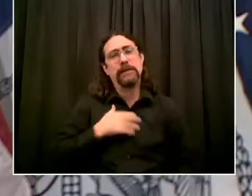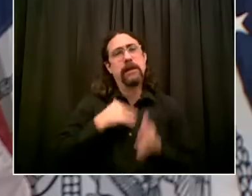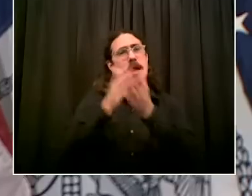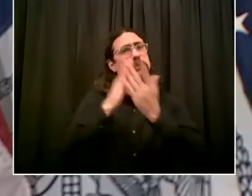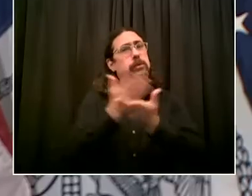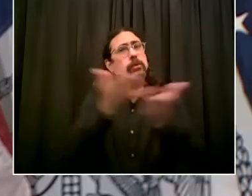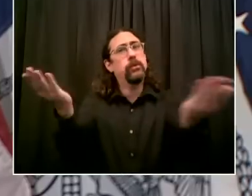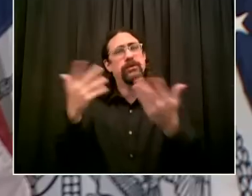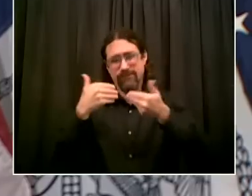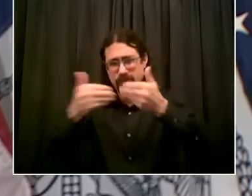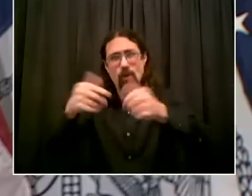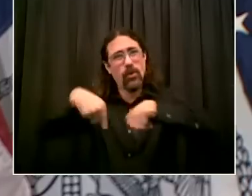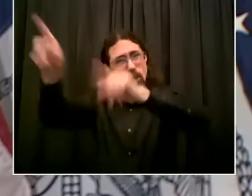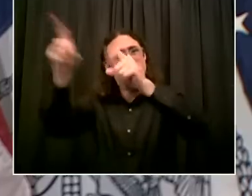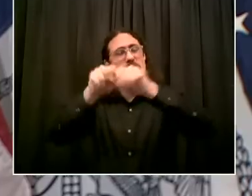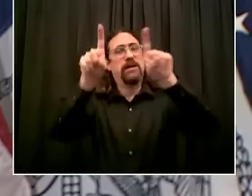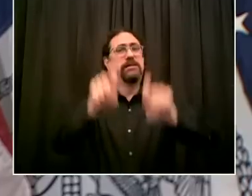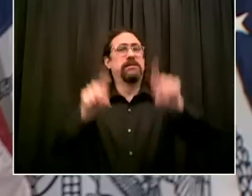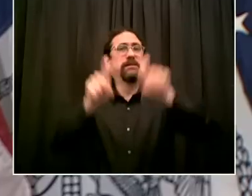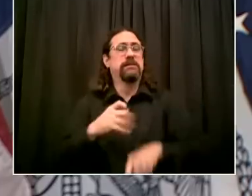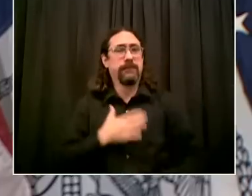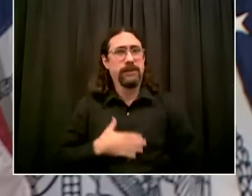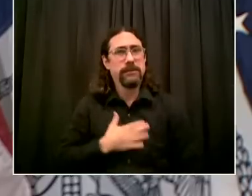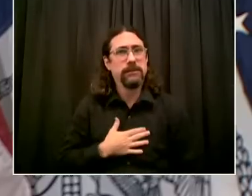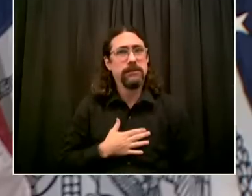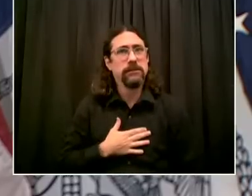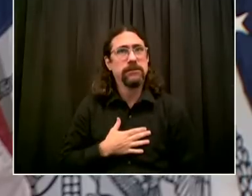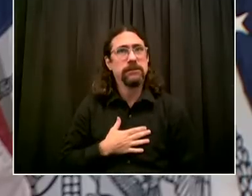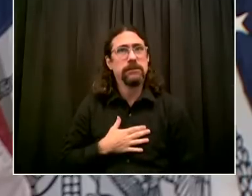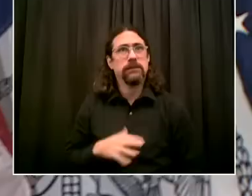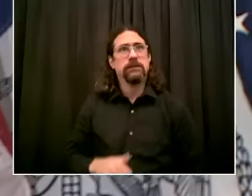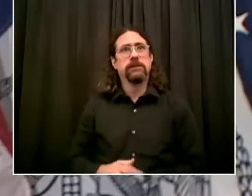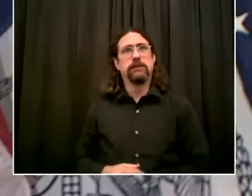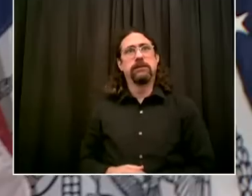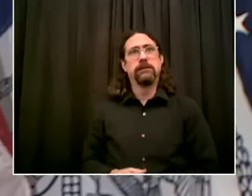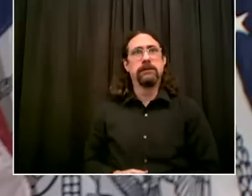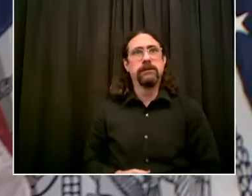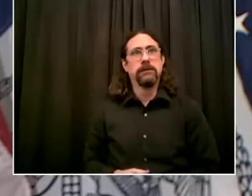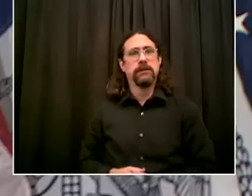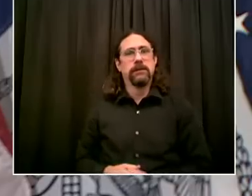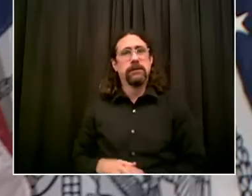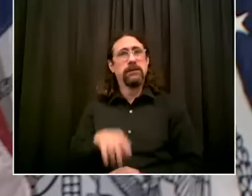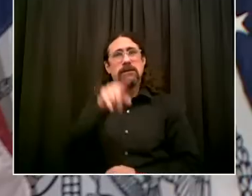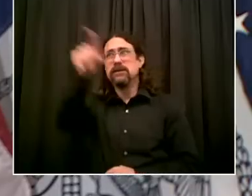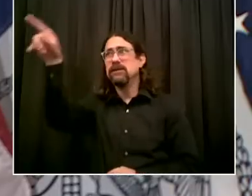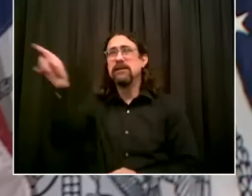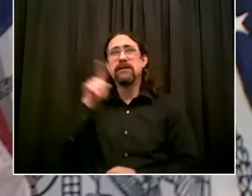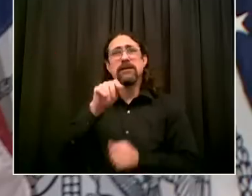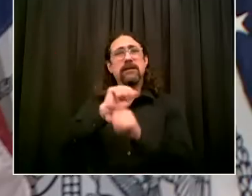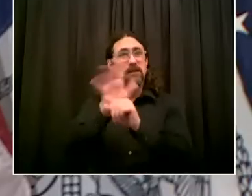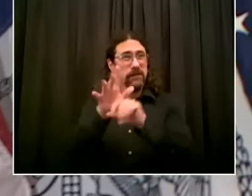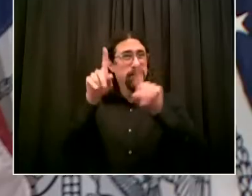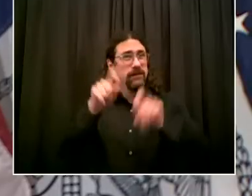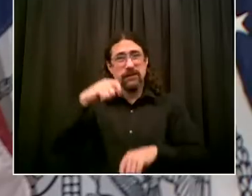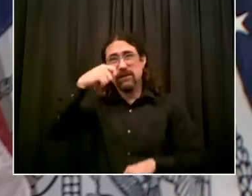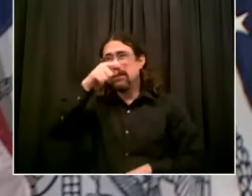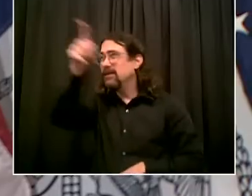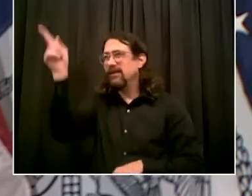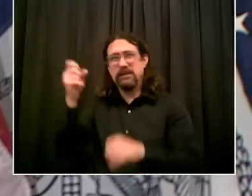TO GET TESTED THTHI SWEEK, PARTICULARLY IN THE RED ZONE, OR AND SOME, AND YELLOW ZONE AREAS. PLEASE GET TESTED. THERE LOTS OF TESTING LOCATIONS